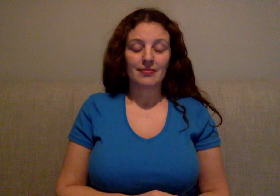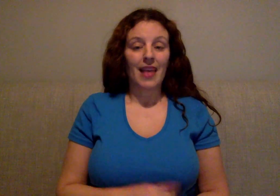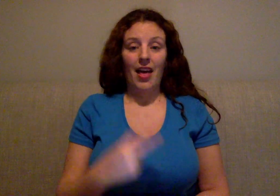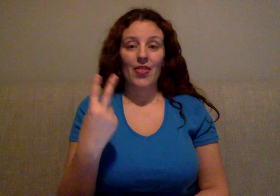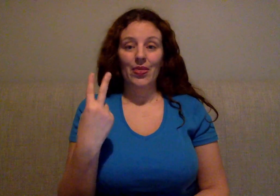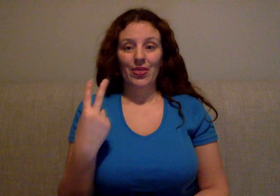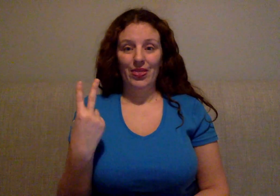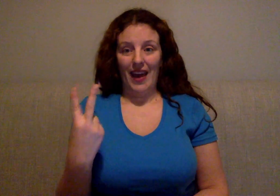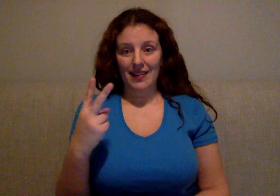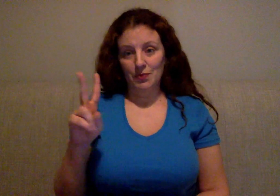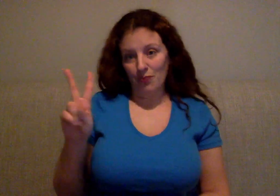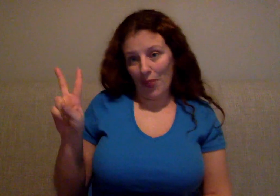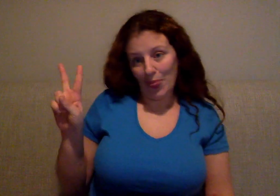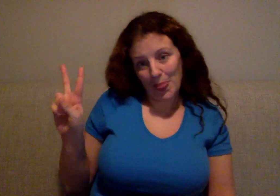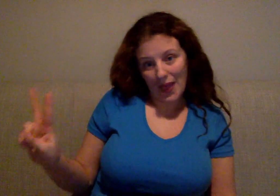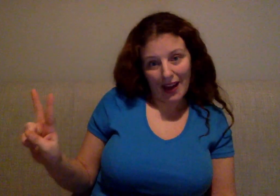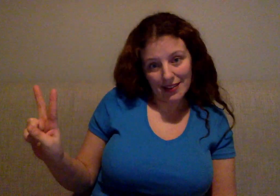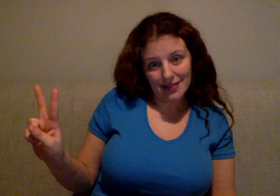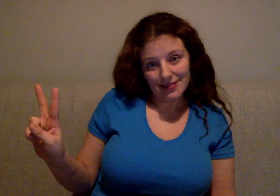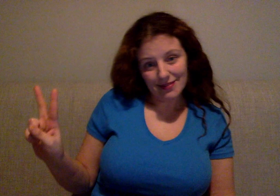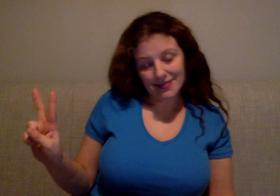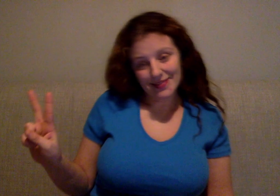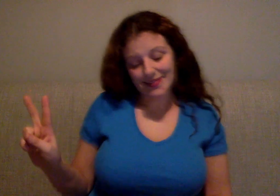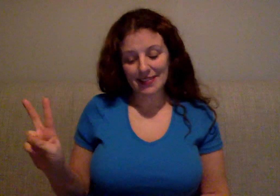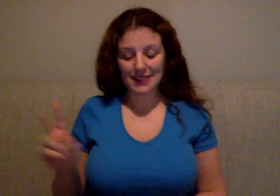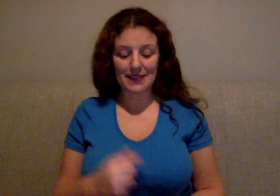'V' handshape